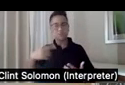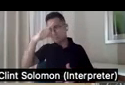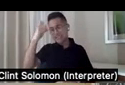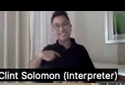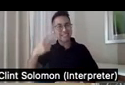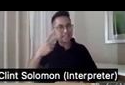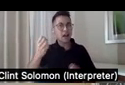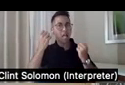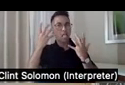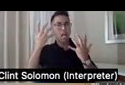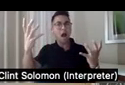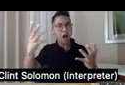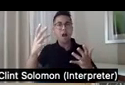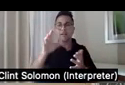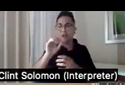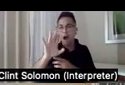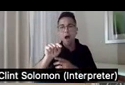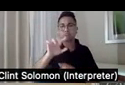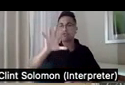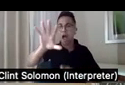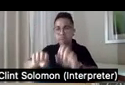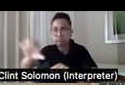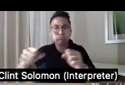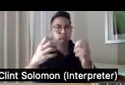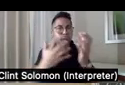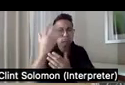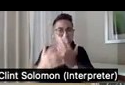the story just isn't there anymore so you need a blend of both